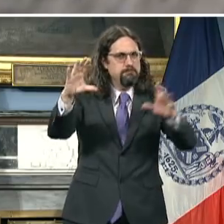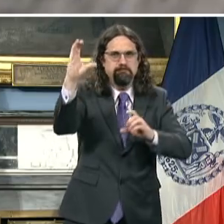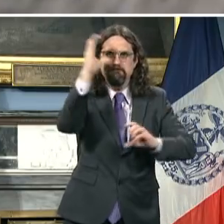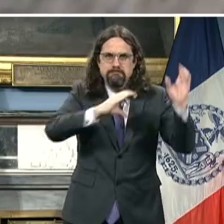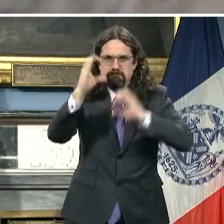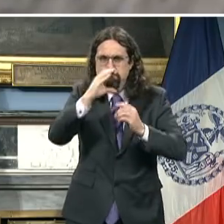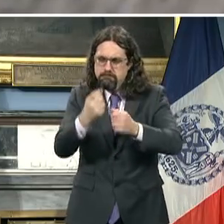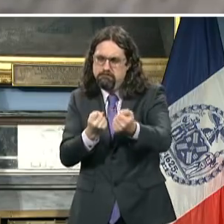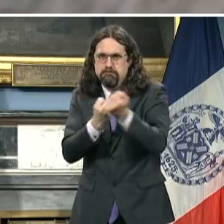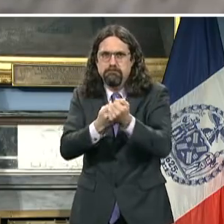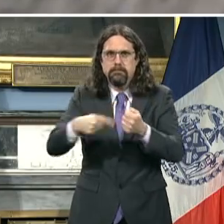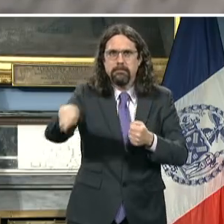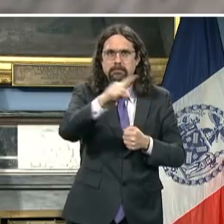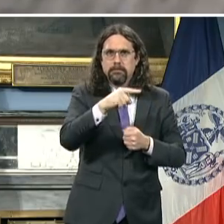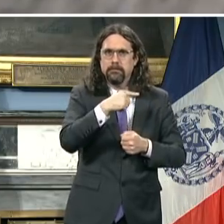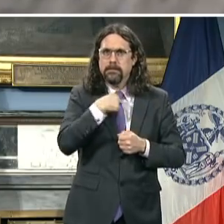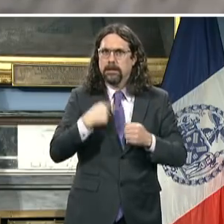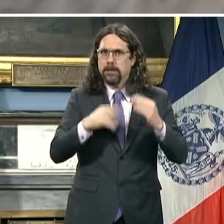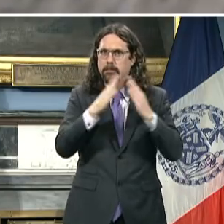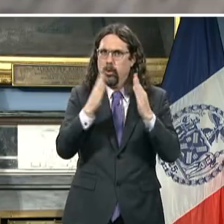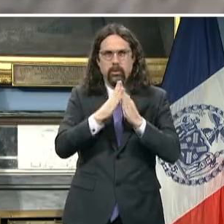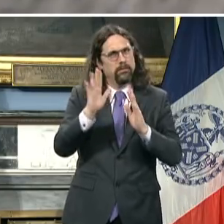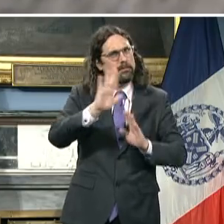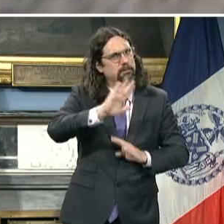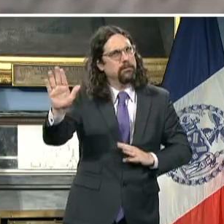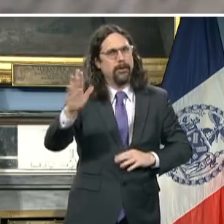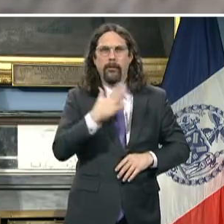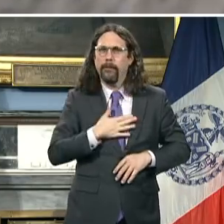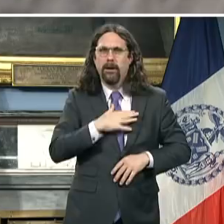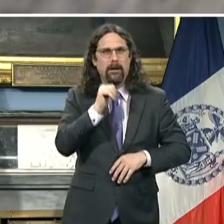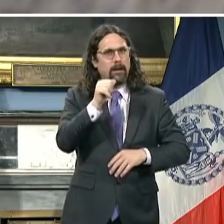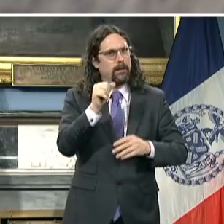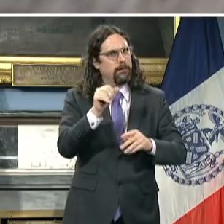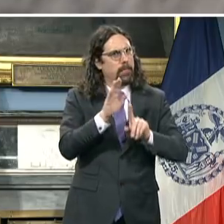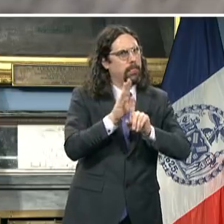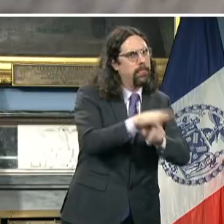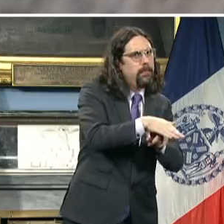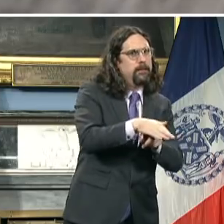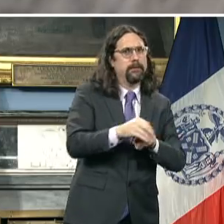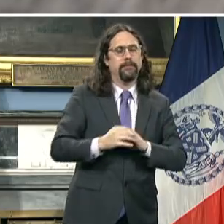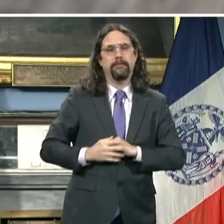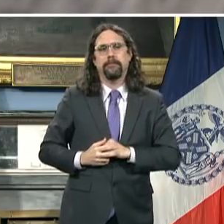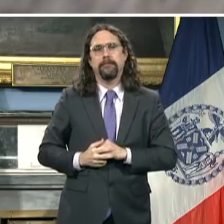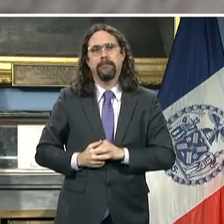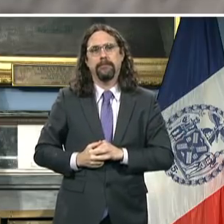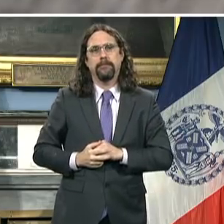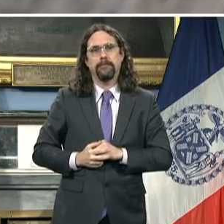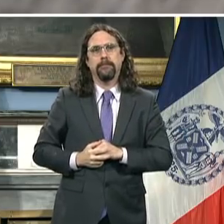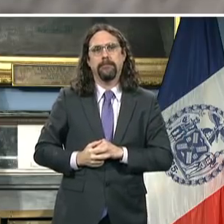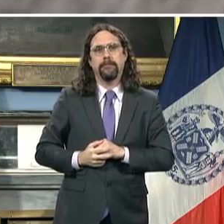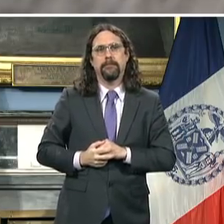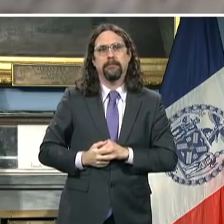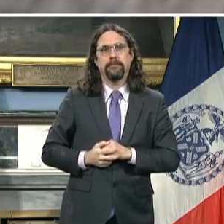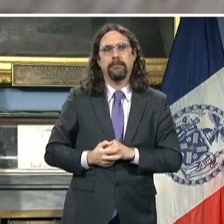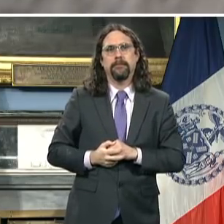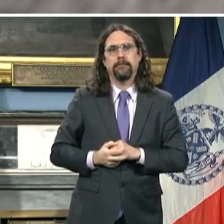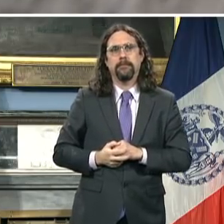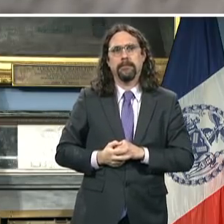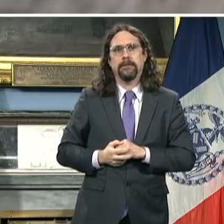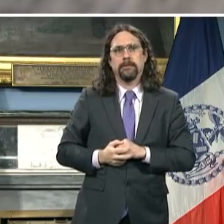DISCRIMINATED AND THROTHW E LLFU WEIGHT OF THE LAW AT THEM. TBUT ODAYW AAS POIGNANT MESSAGE IN THE MIDST OF THIS CRISIS AND